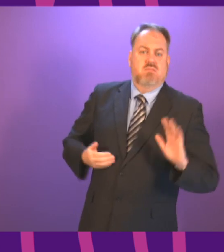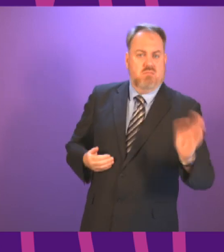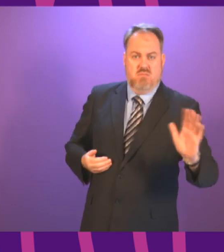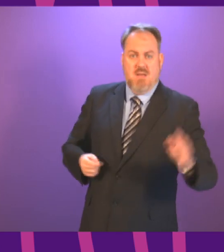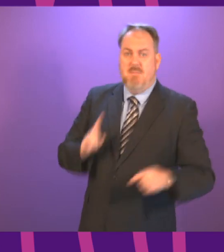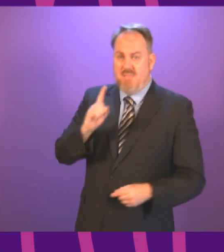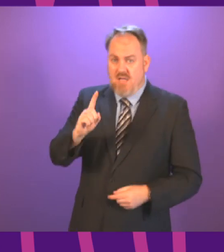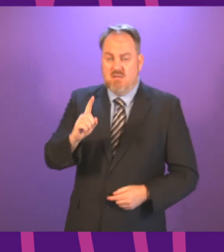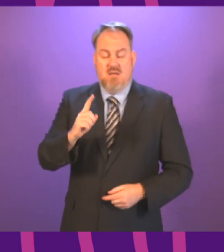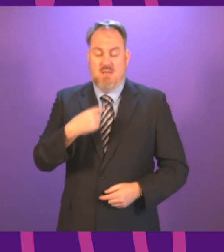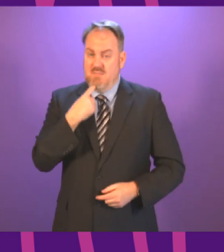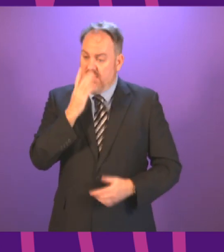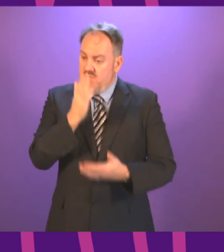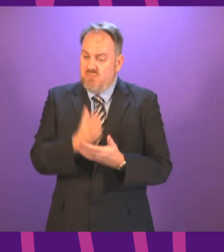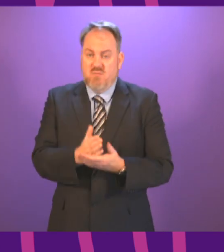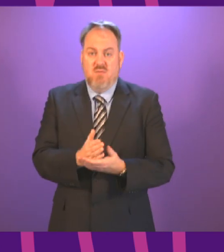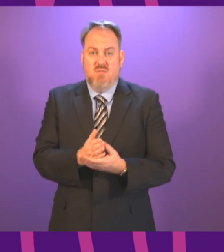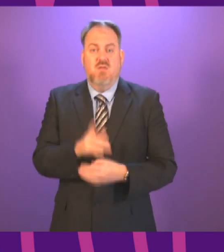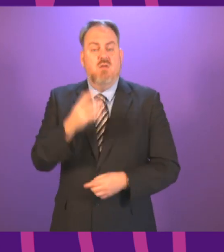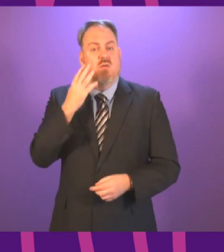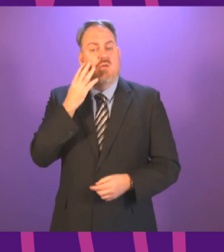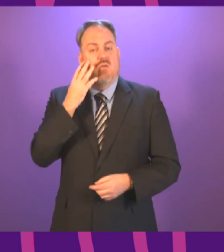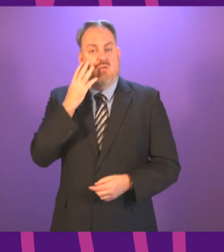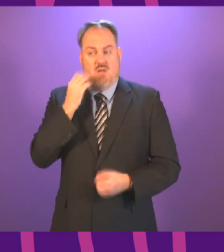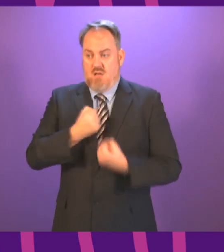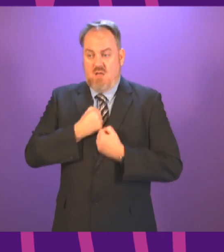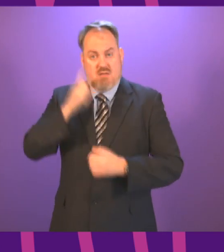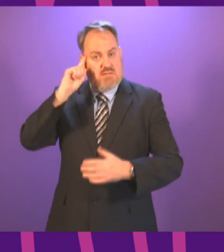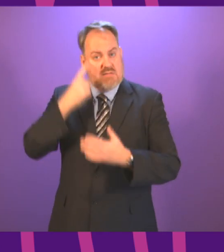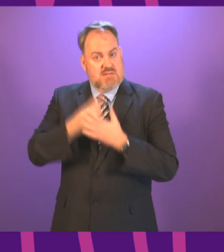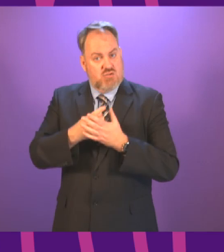about the challenge. However, because of the decisions that we have taken in recent weeks, which the Parliament